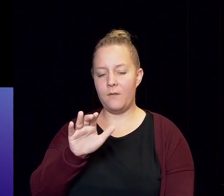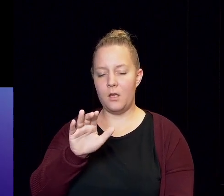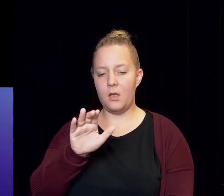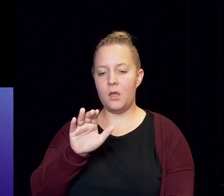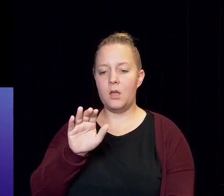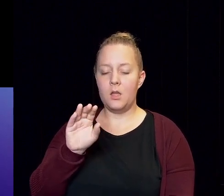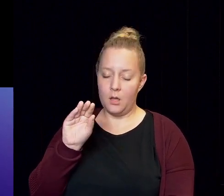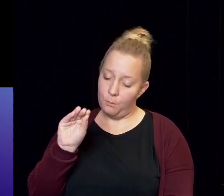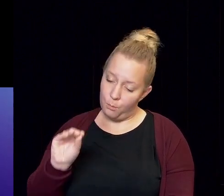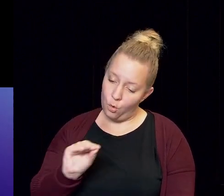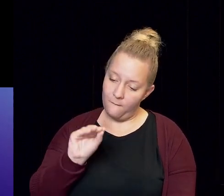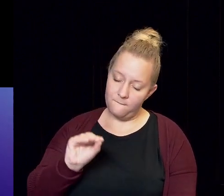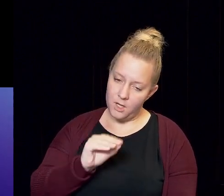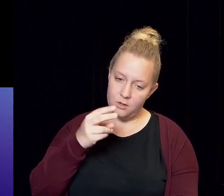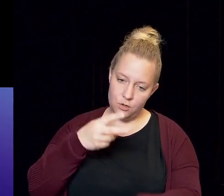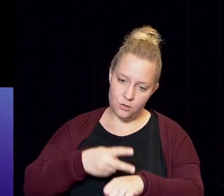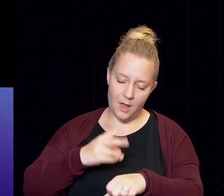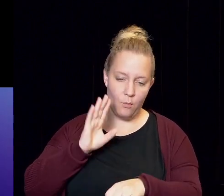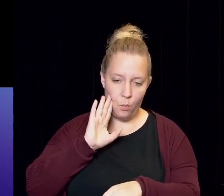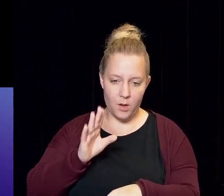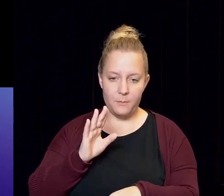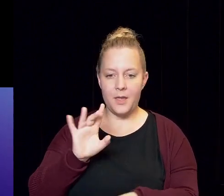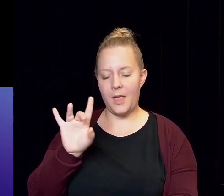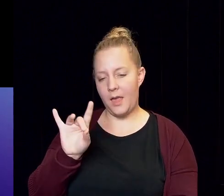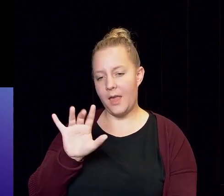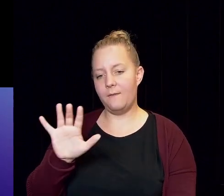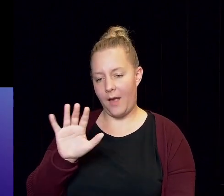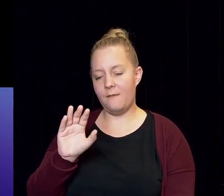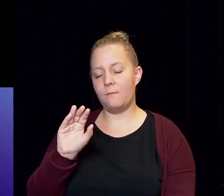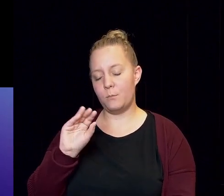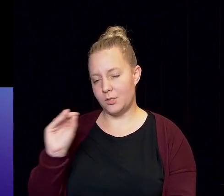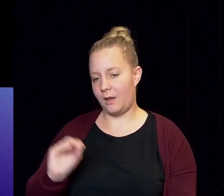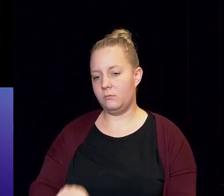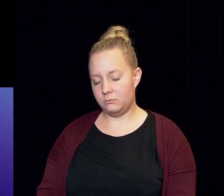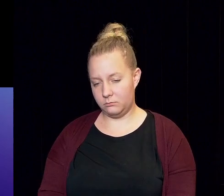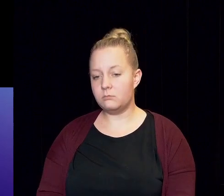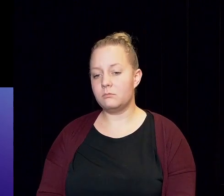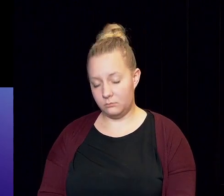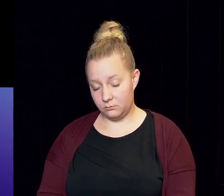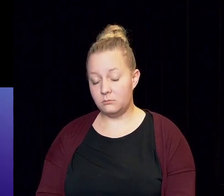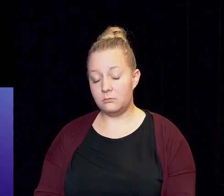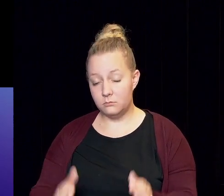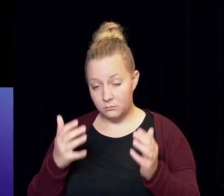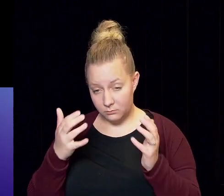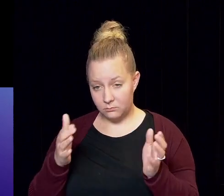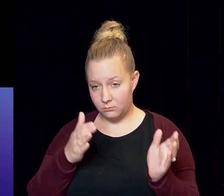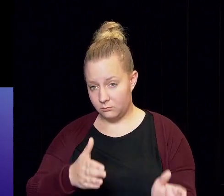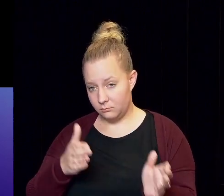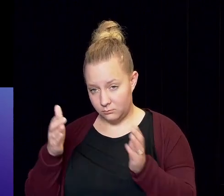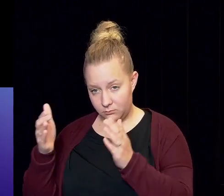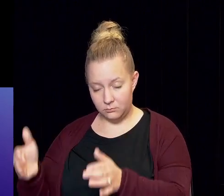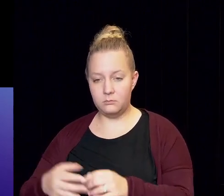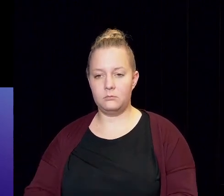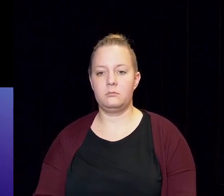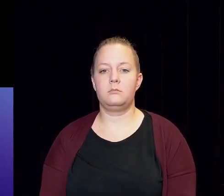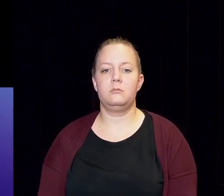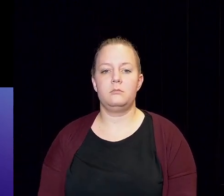twice. So, I know that it would indeed be 85%. All right, let's go ahead and look at the next one.